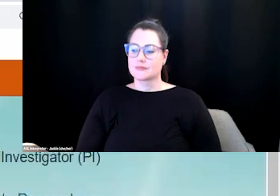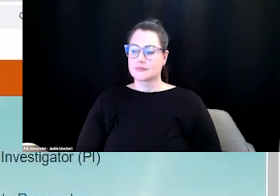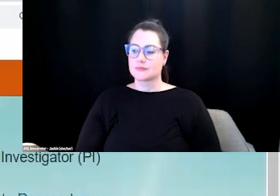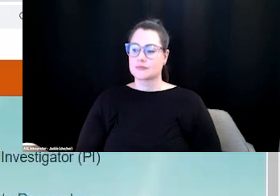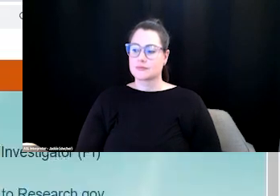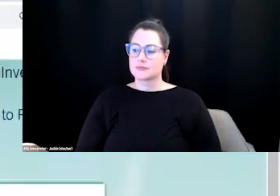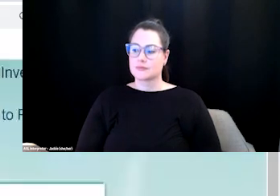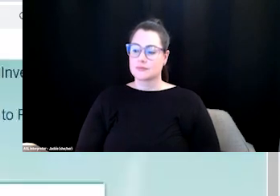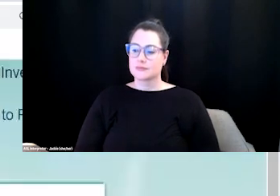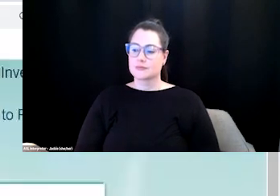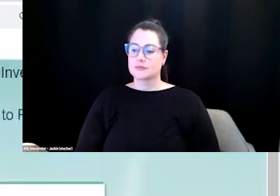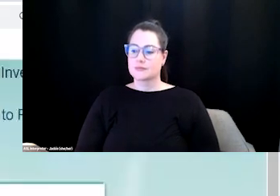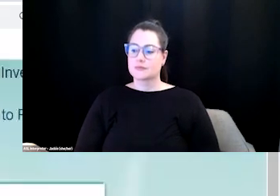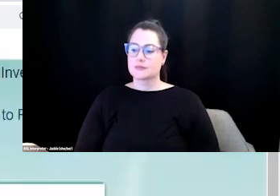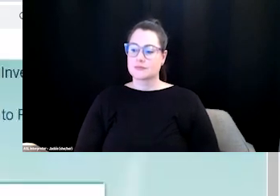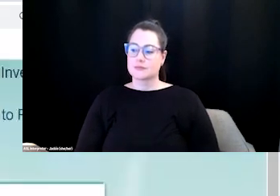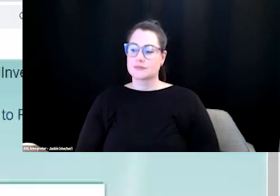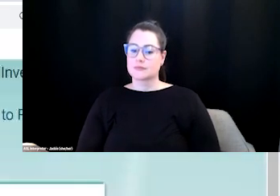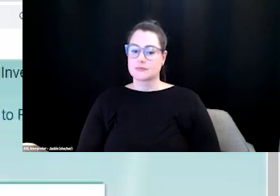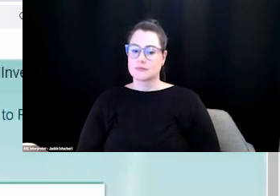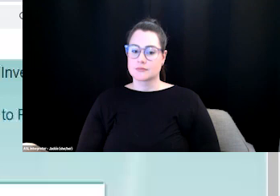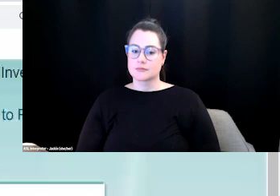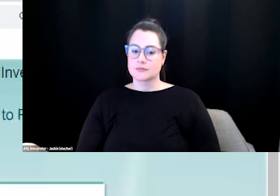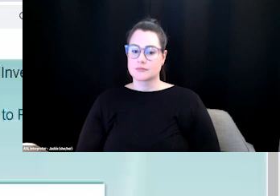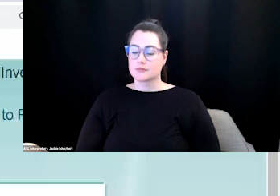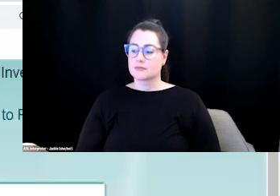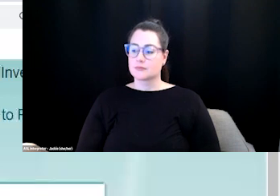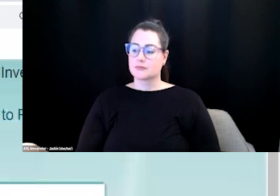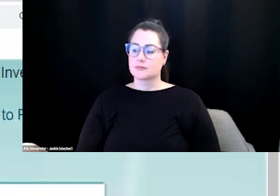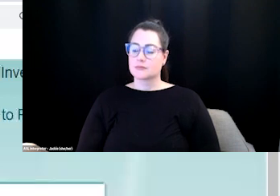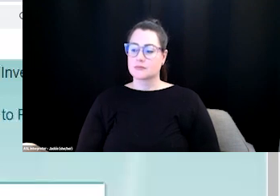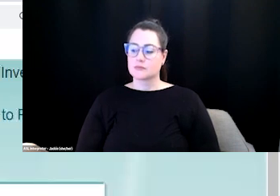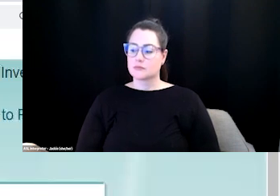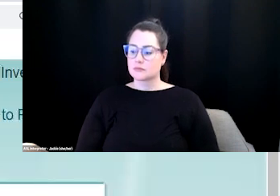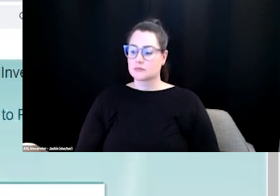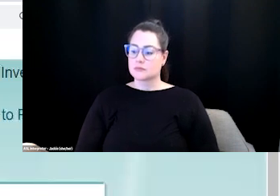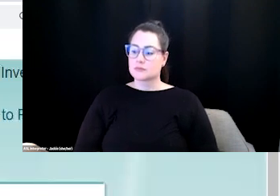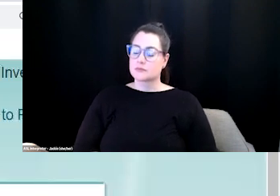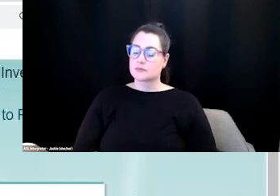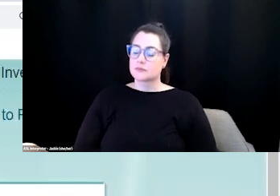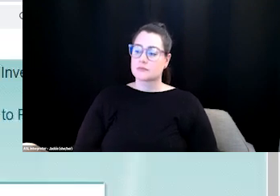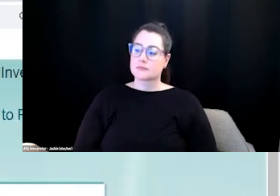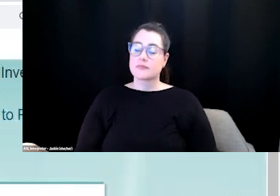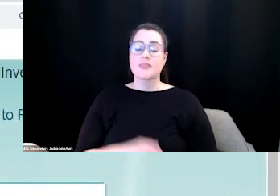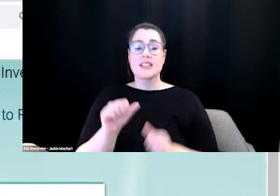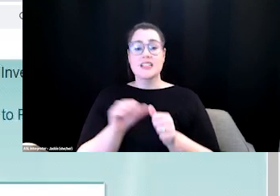All right. So once you save a section, you're always -- Say in this section, you have to go back. So there's two ways to do that.